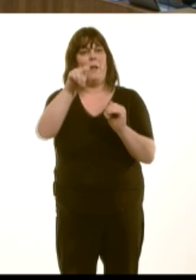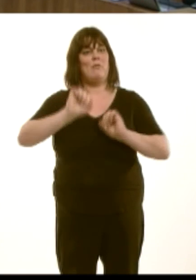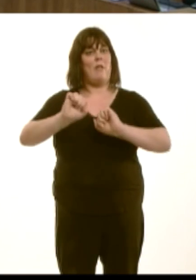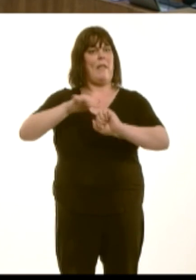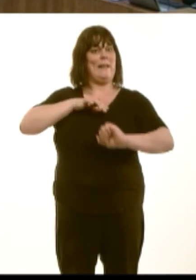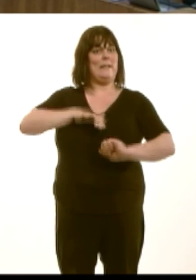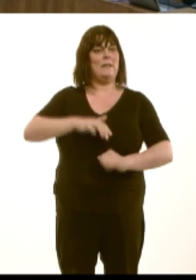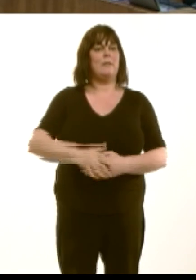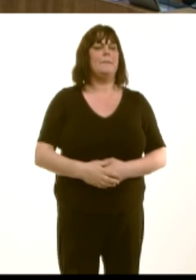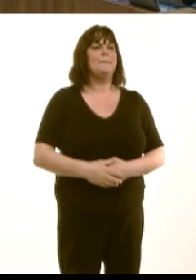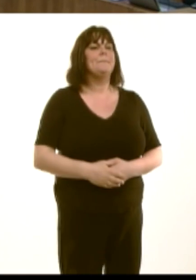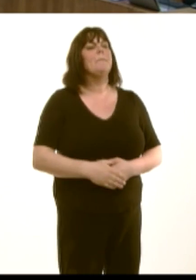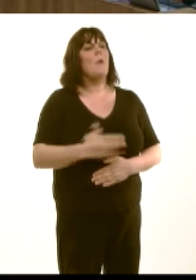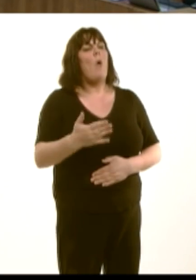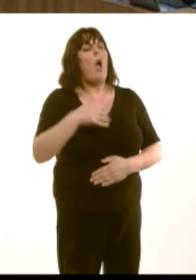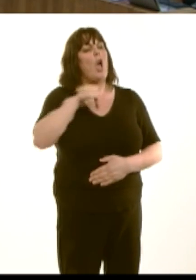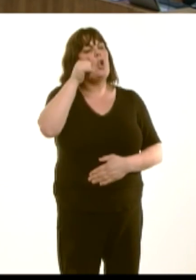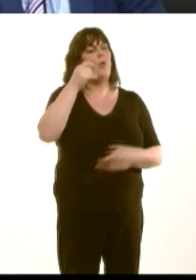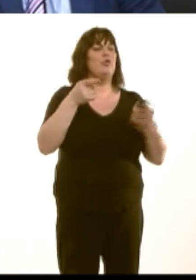Carwyn Jones: Well, first of all, I know the chief medical officer, for example, visited